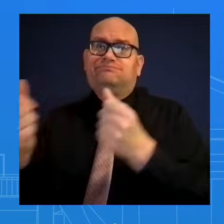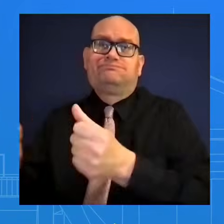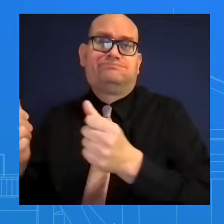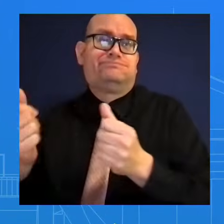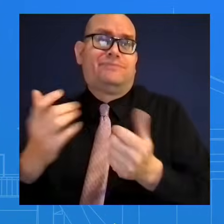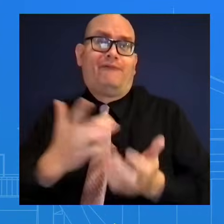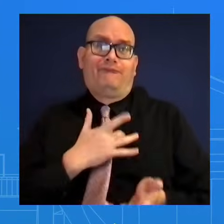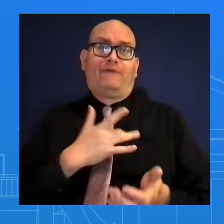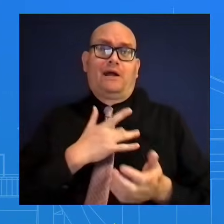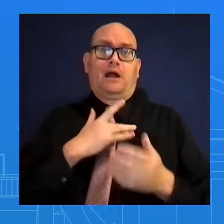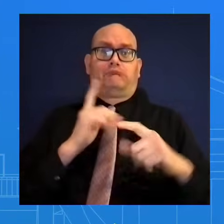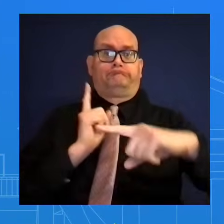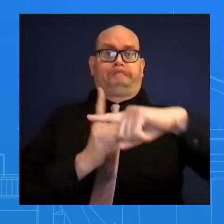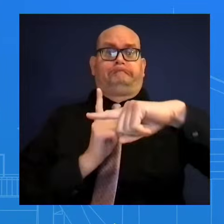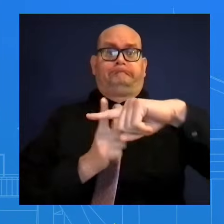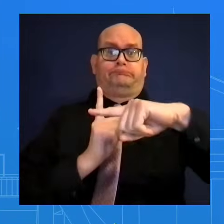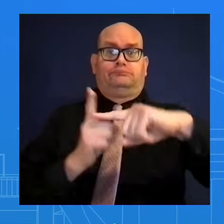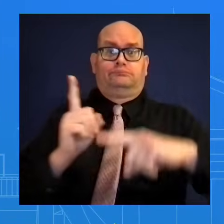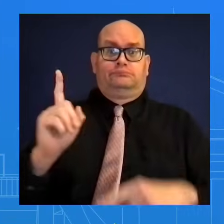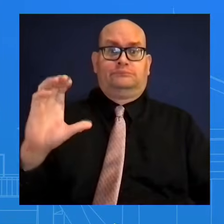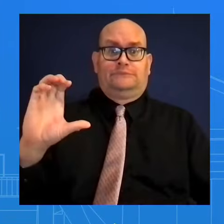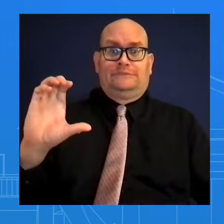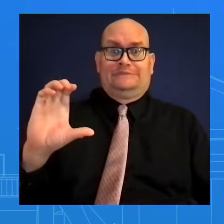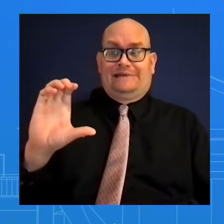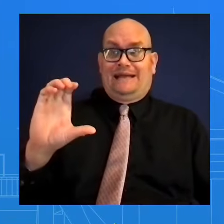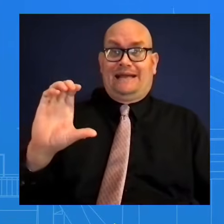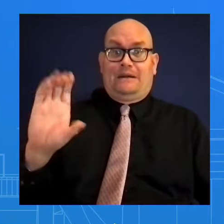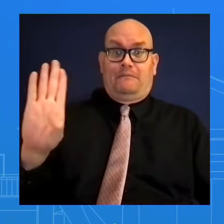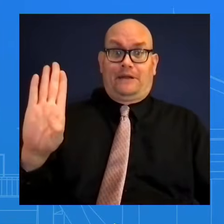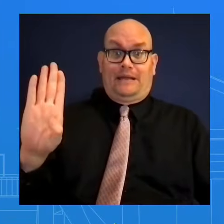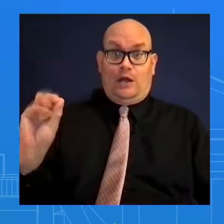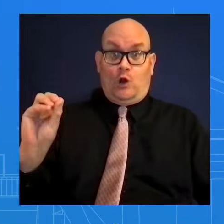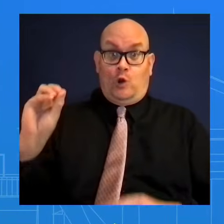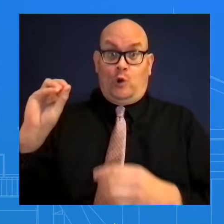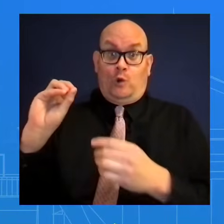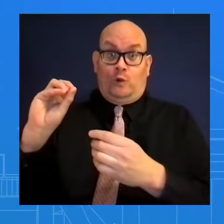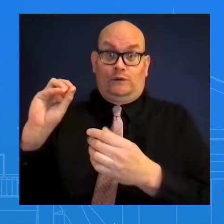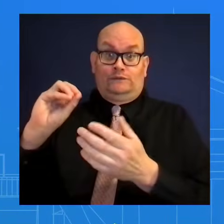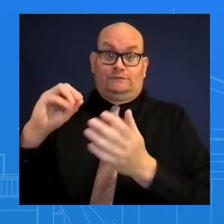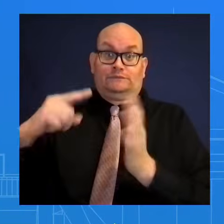where it talked about how it's going to reduce the deficit by an additional $1.2 trillion,